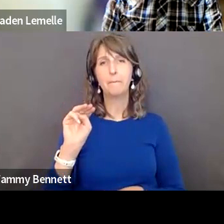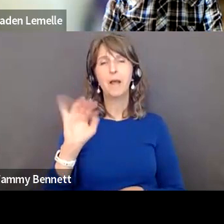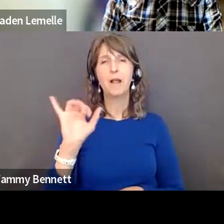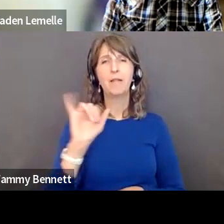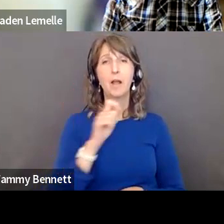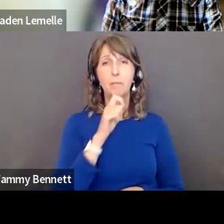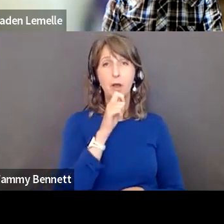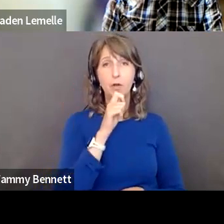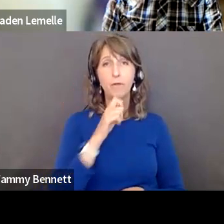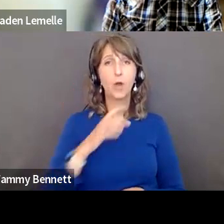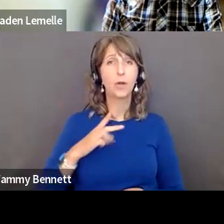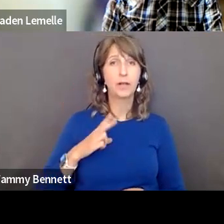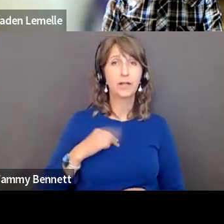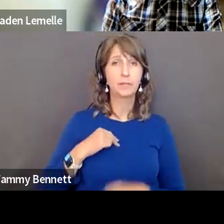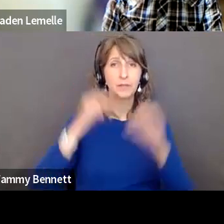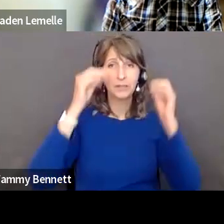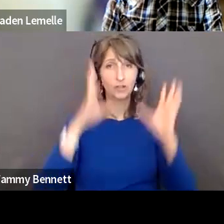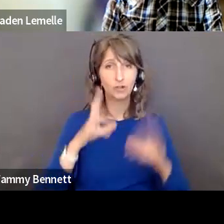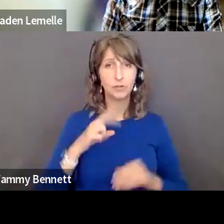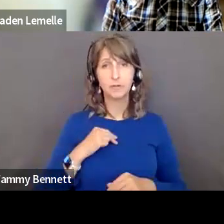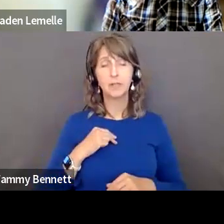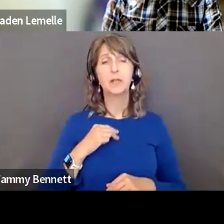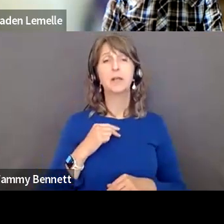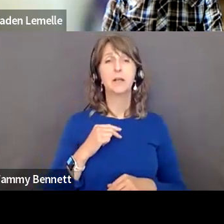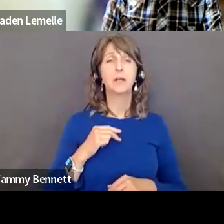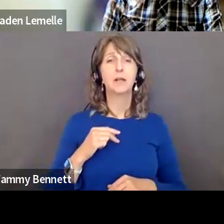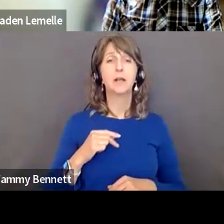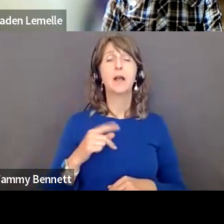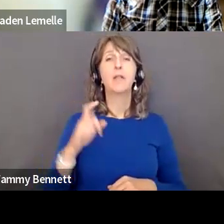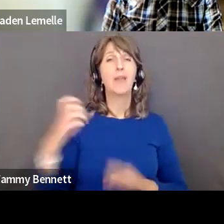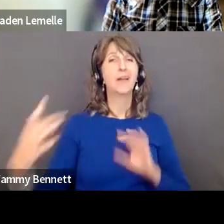Okay. Help me with school and she helped me get an FM system which is the microphone. My teacher, that would be connected directly to hearing aids. Okay.